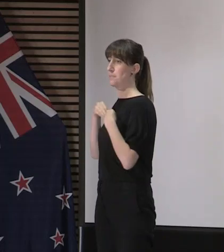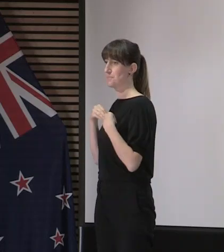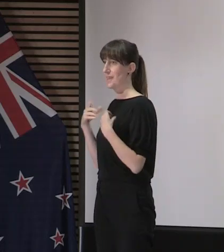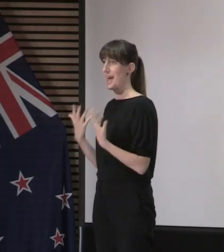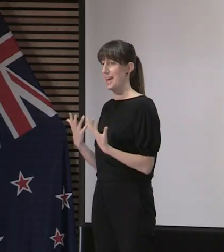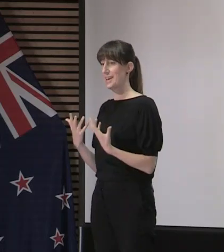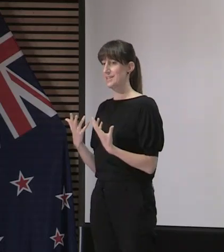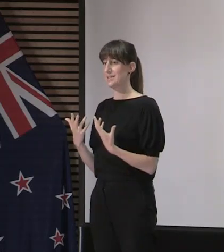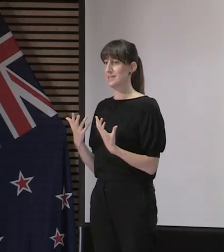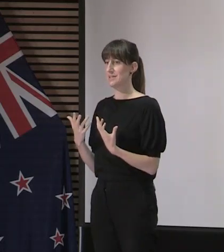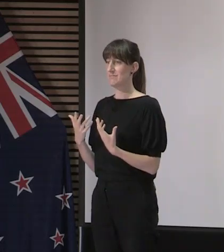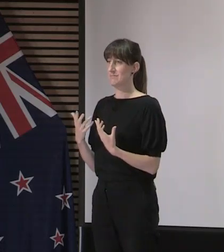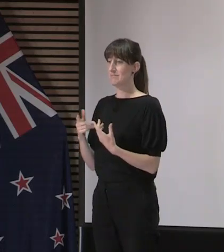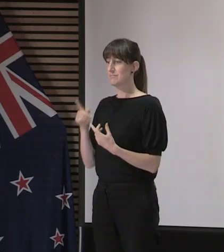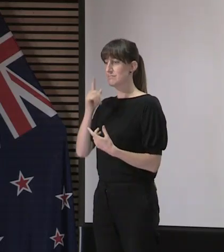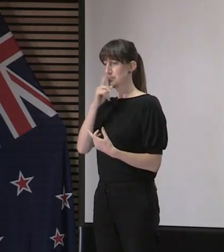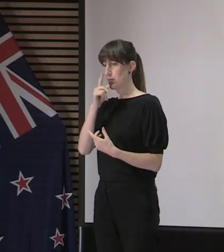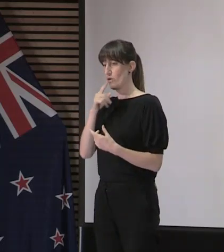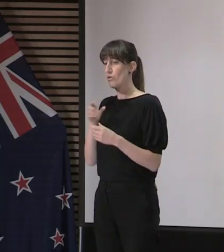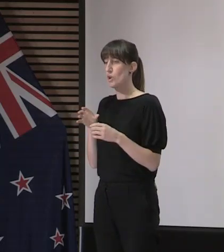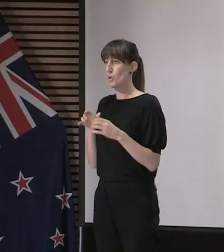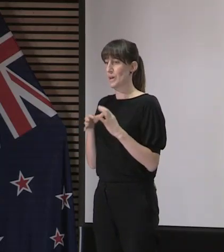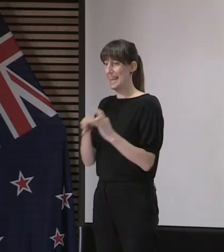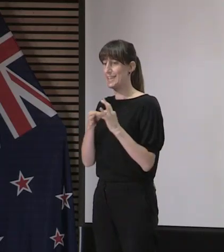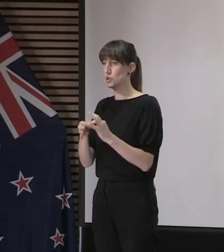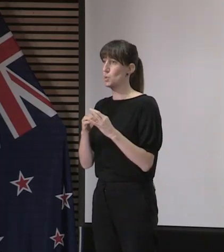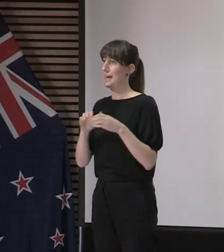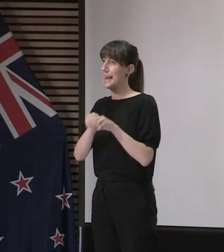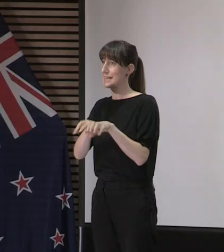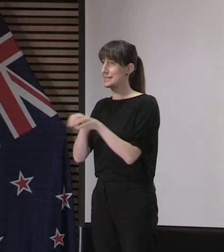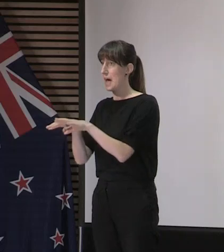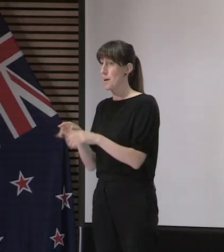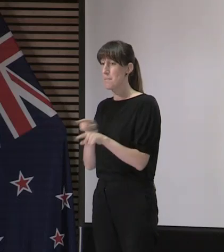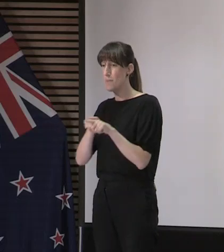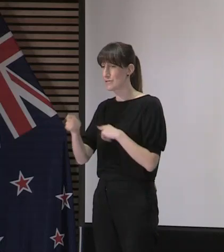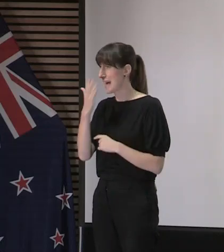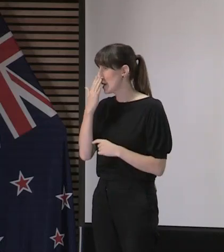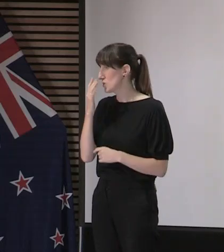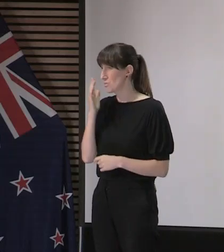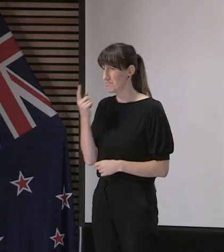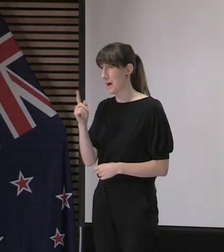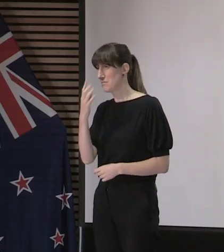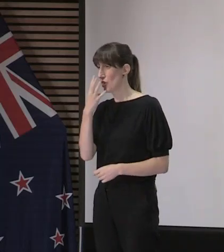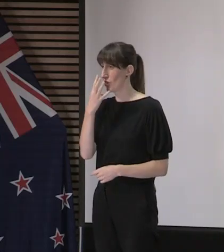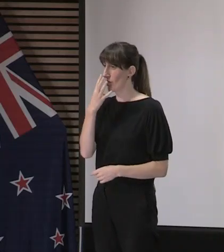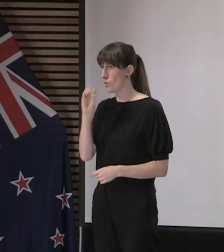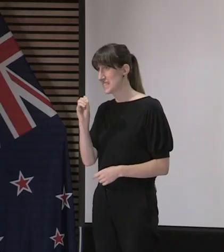coming back from overseas and the nature of some of our clusters, the biggest groups